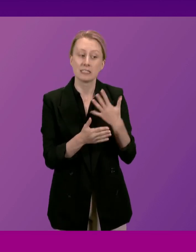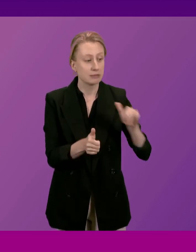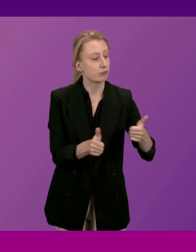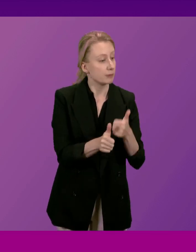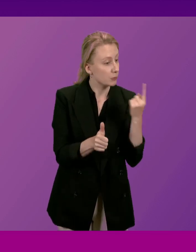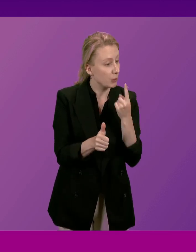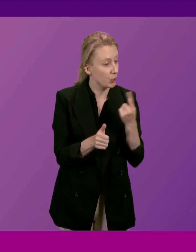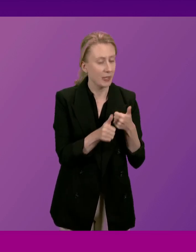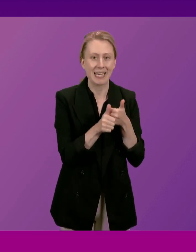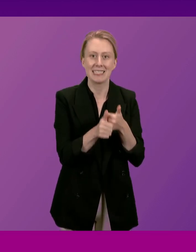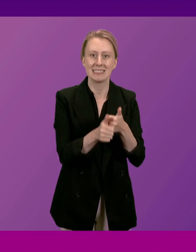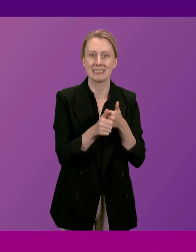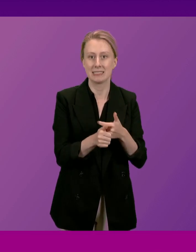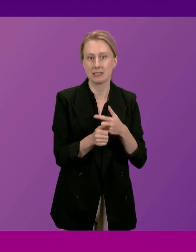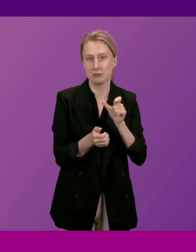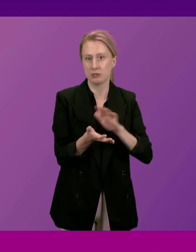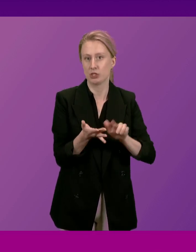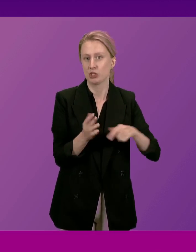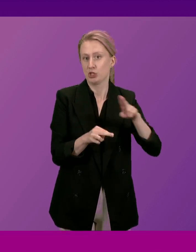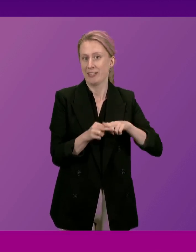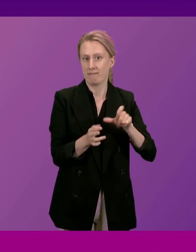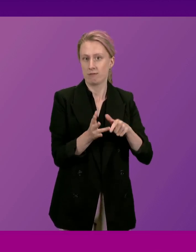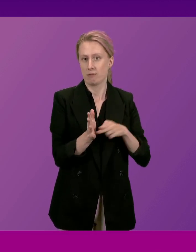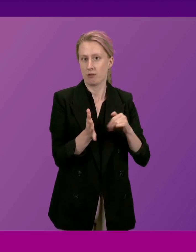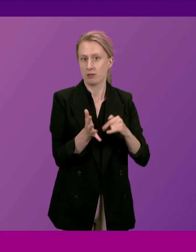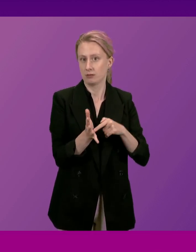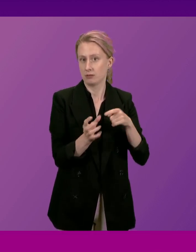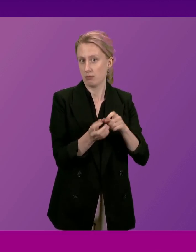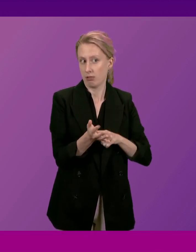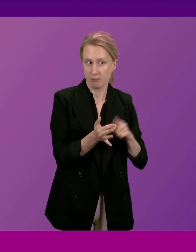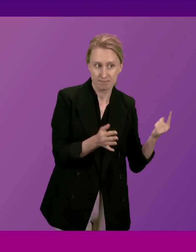Constable Tim Mairs in his public statement on Wednesday. Secondly, effective punishment is in